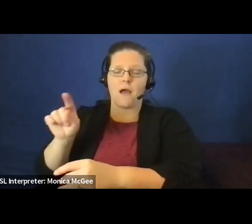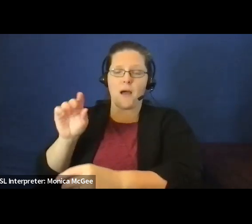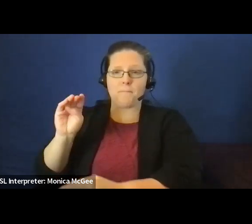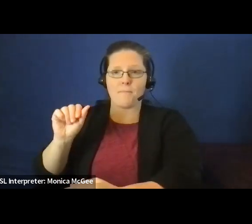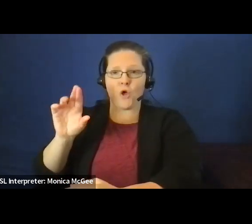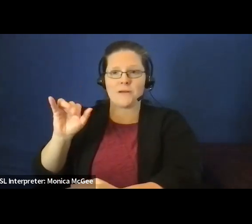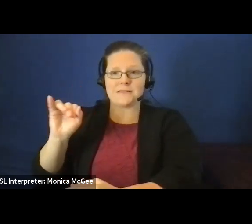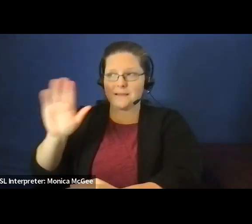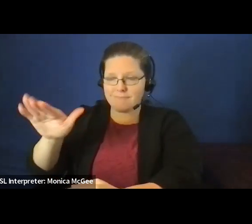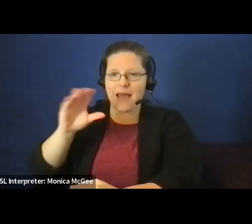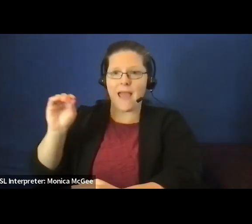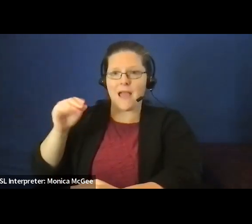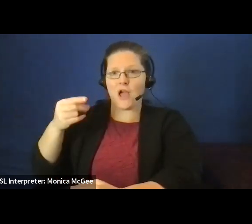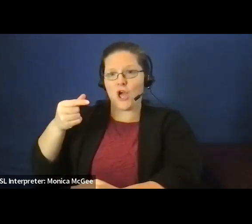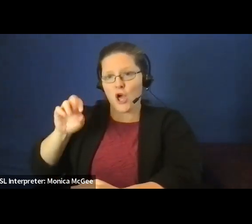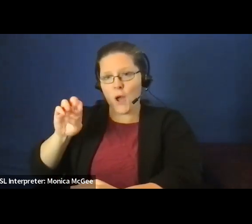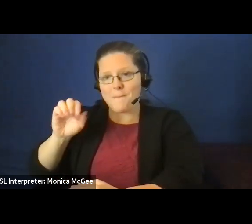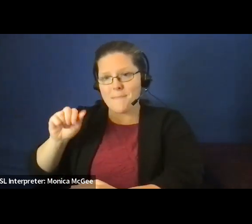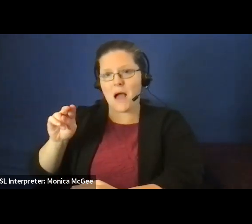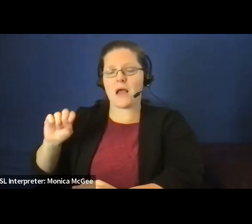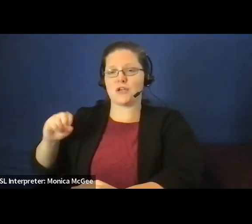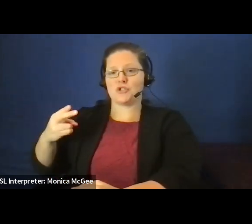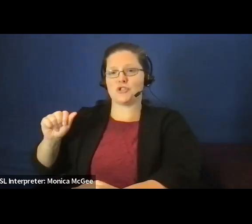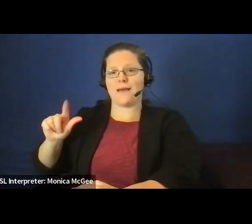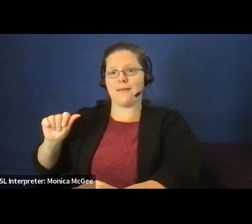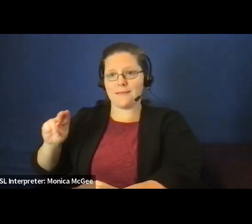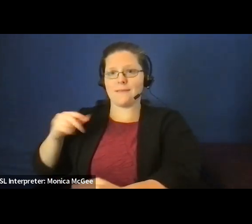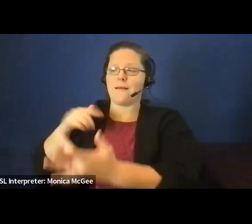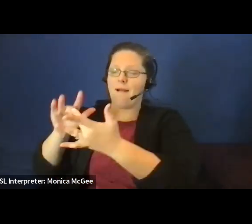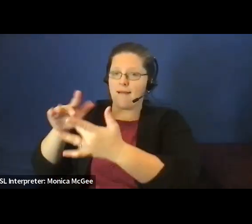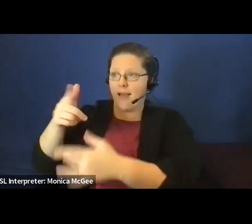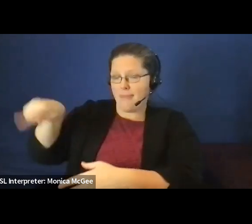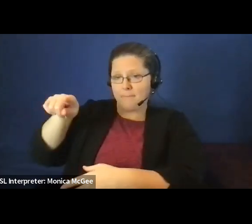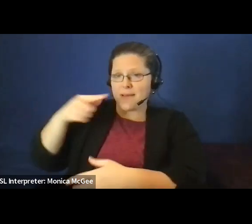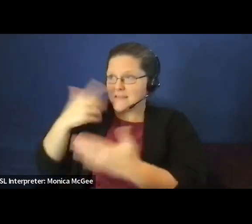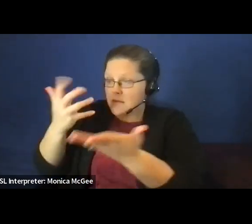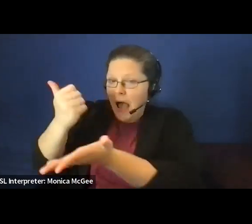stuff on our Facebook page, and I